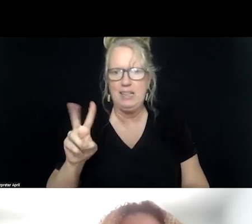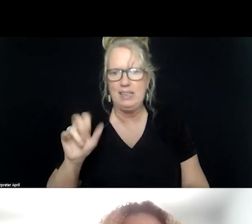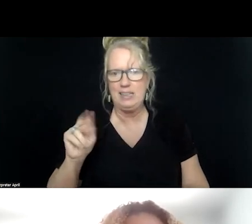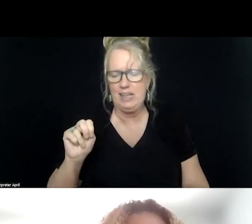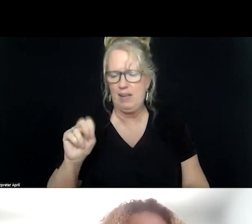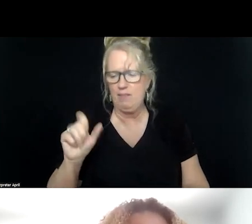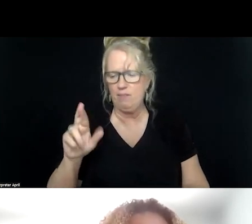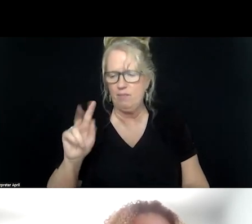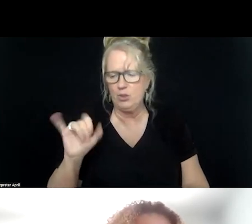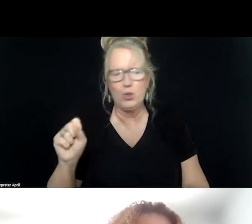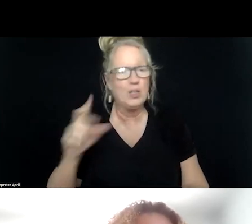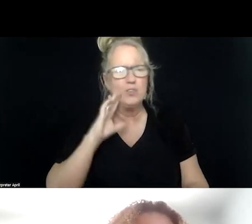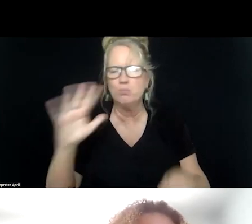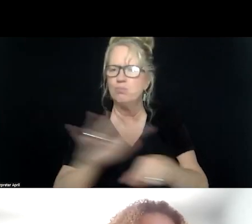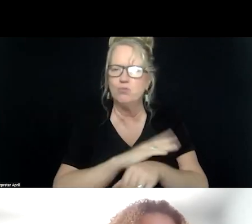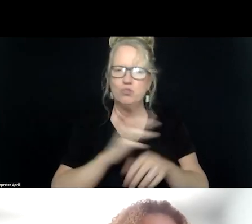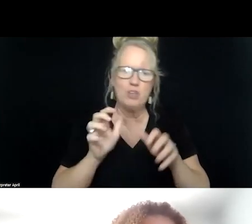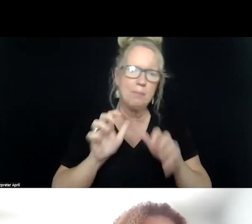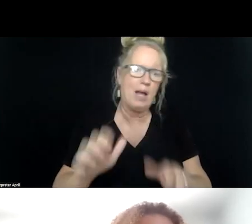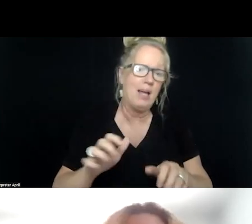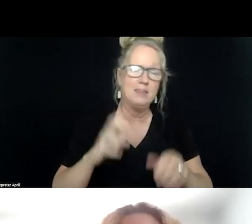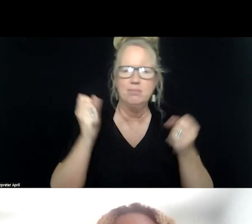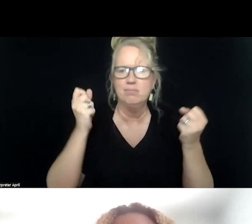. THE JAM PACKED.